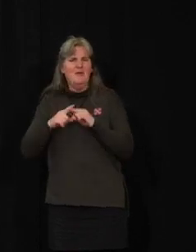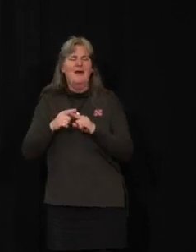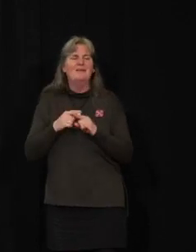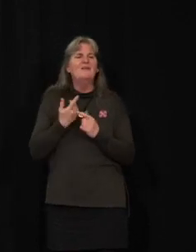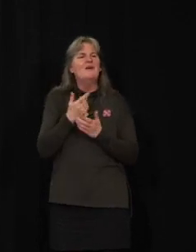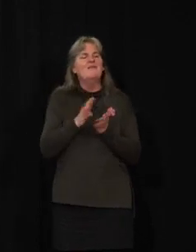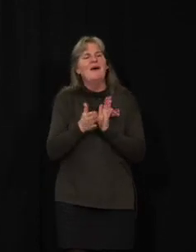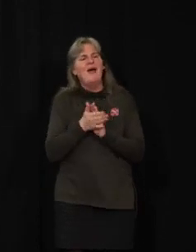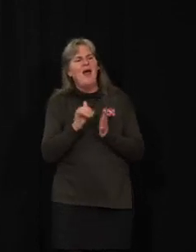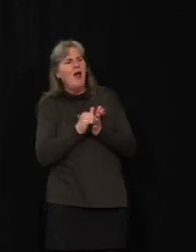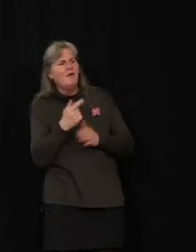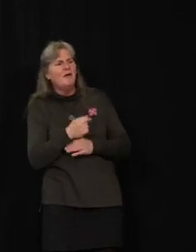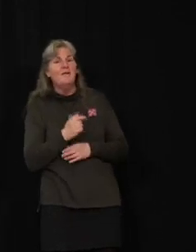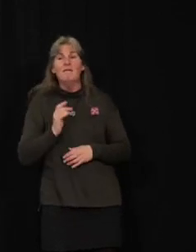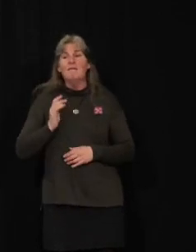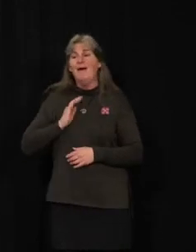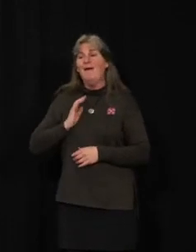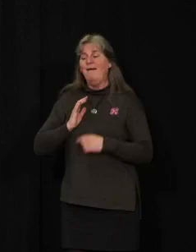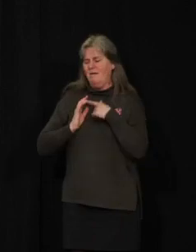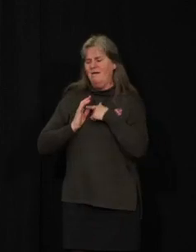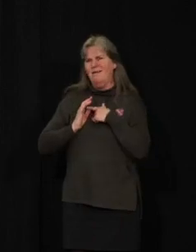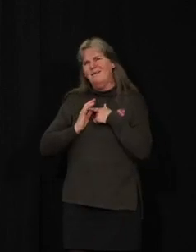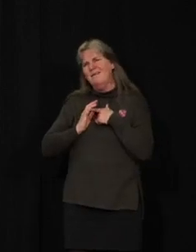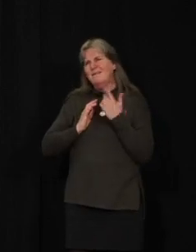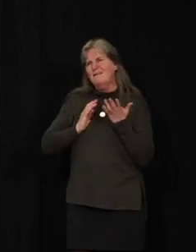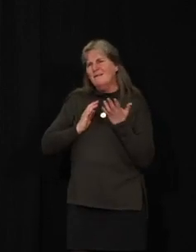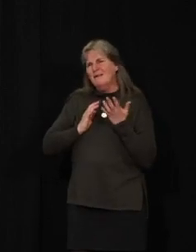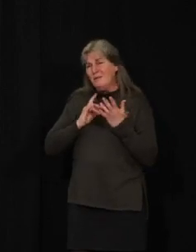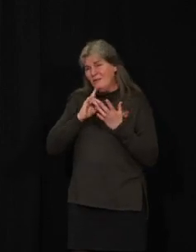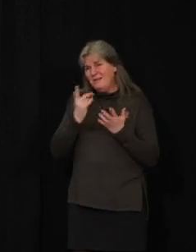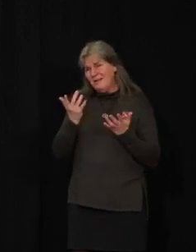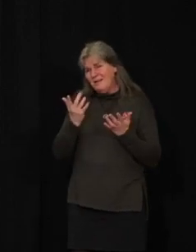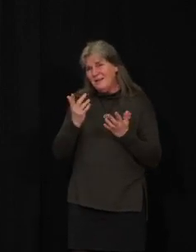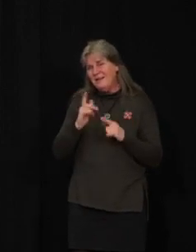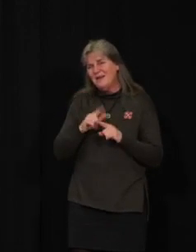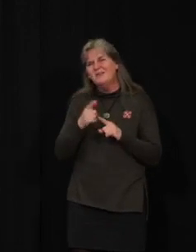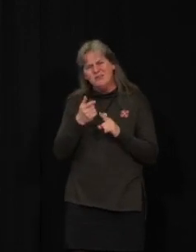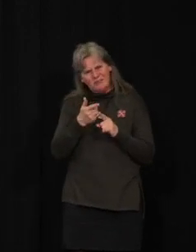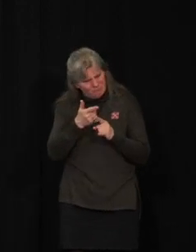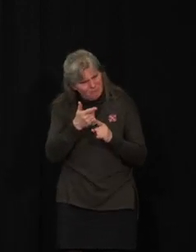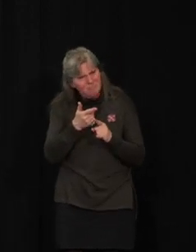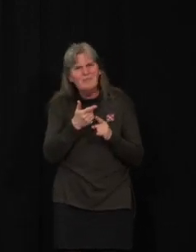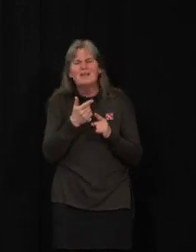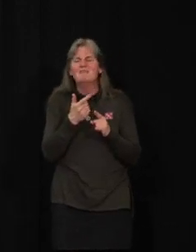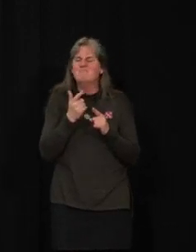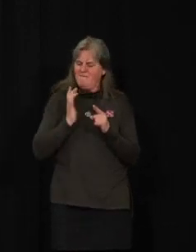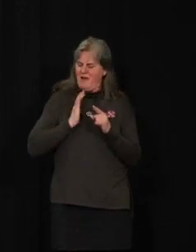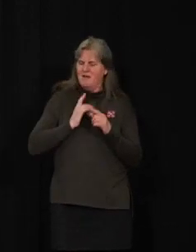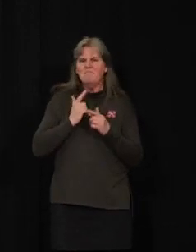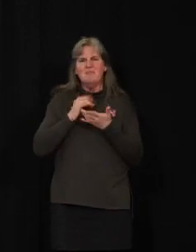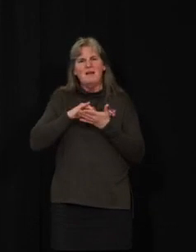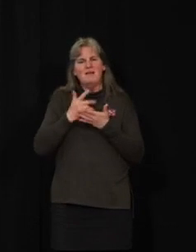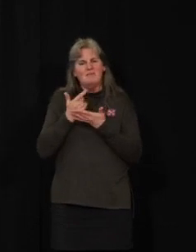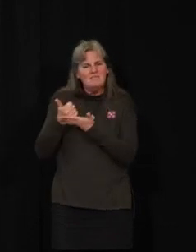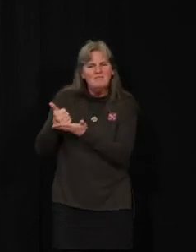people around us that are supporting us every day that we should all be very thankful for. I'm encouraged -- encouraging